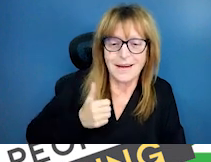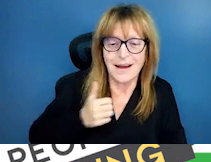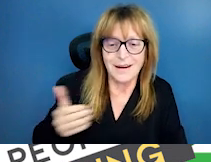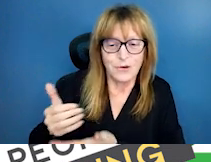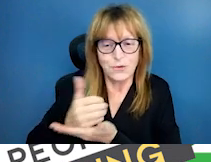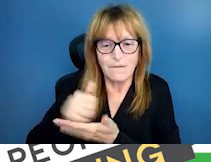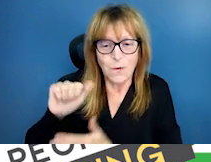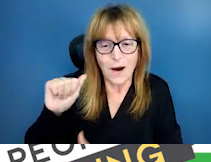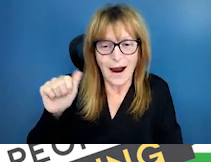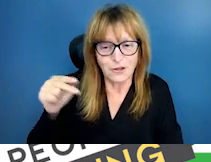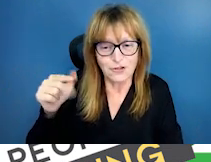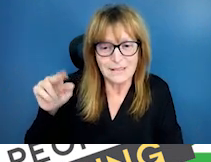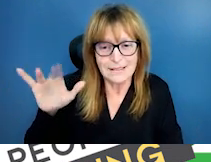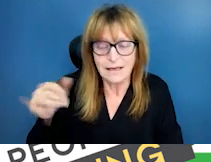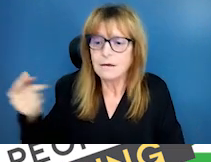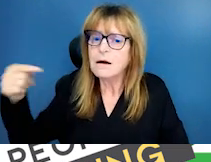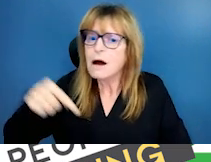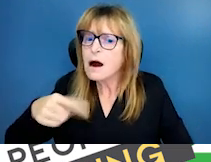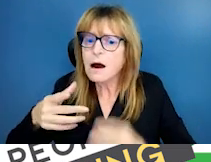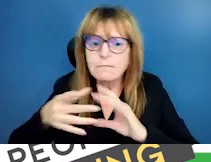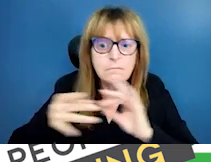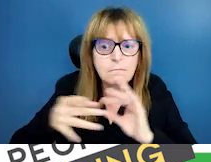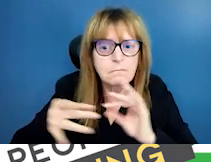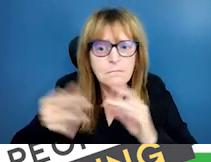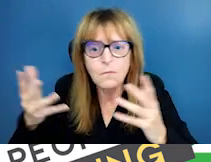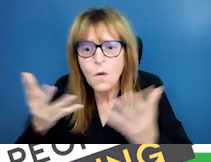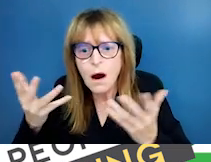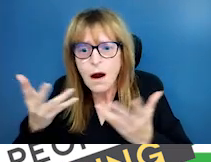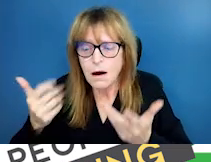Volunteer Income Tax Program or the CVITP.